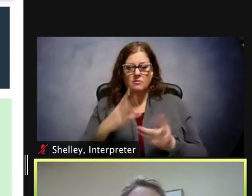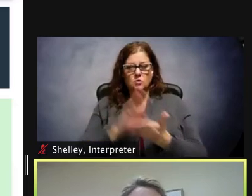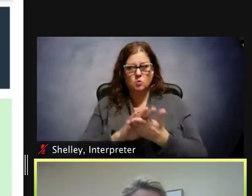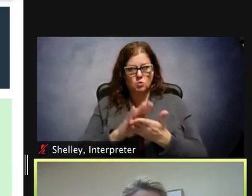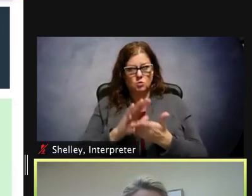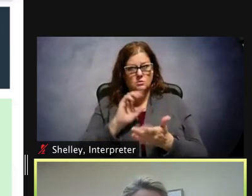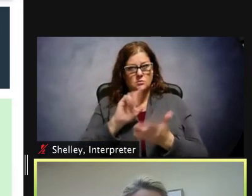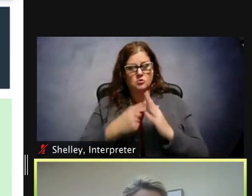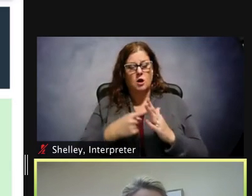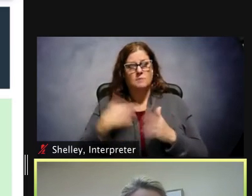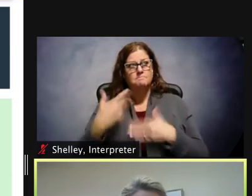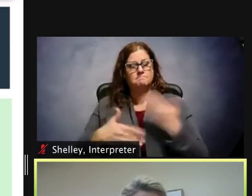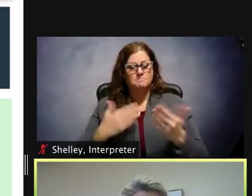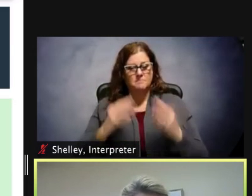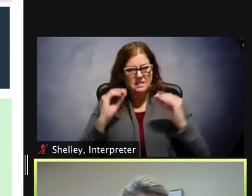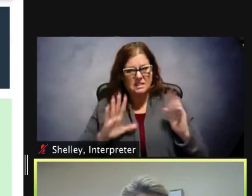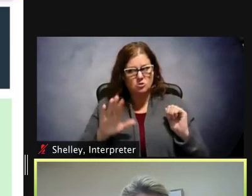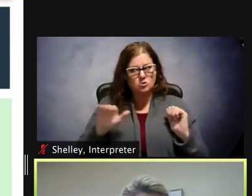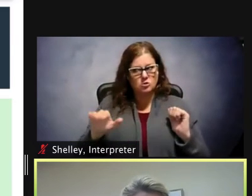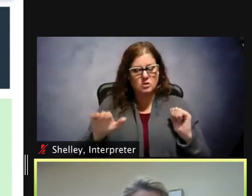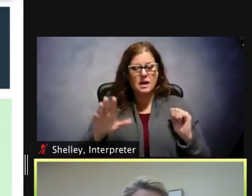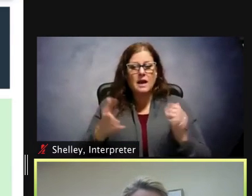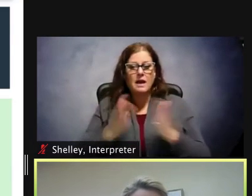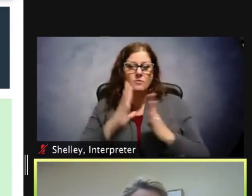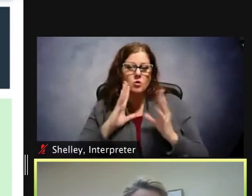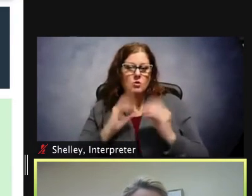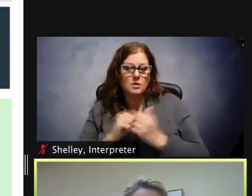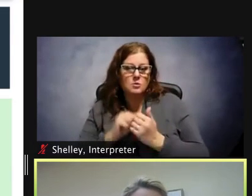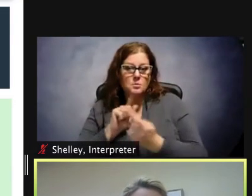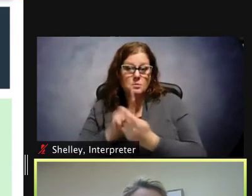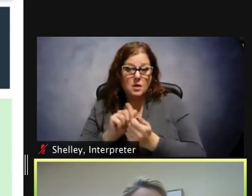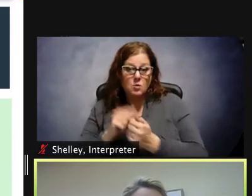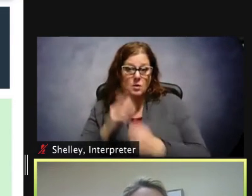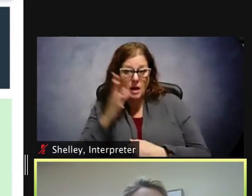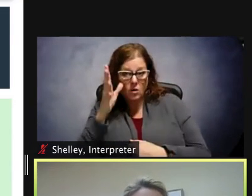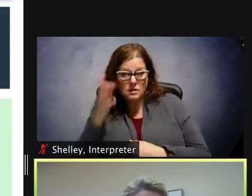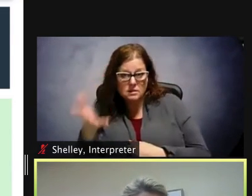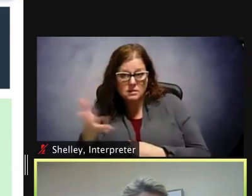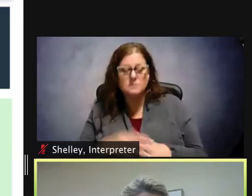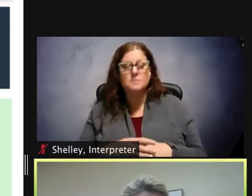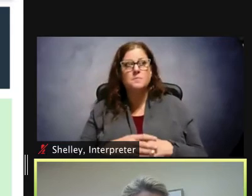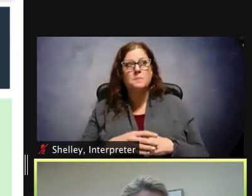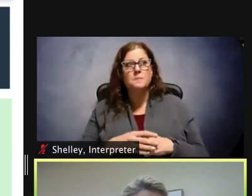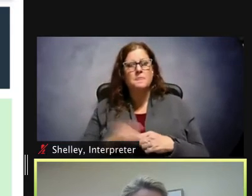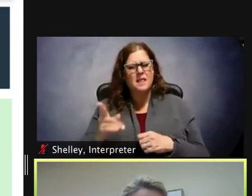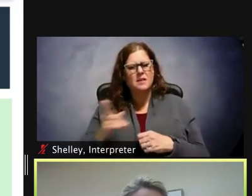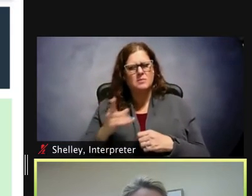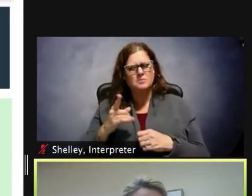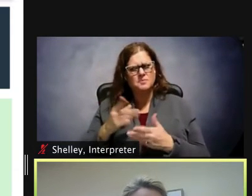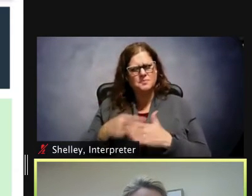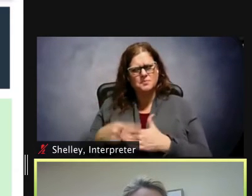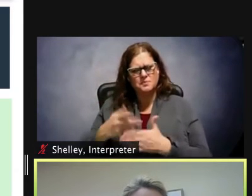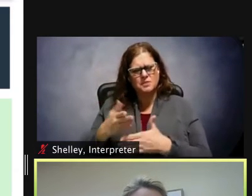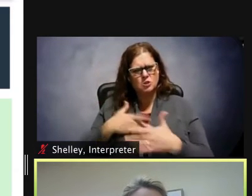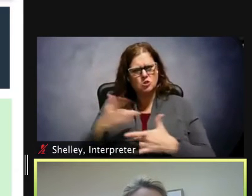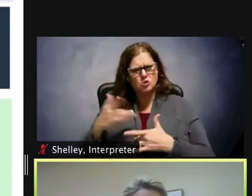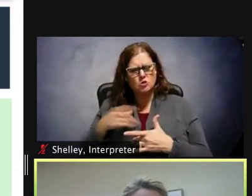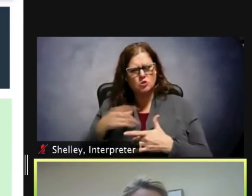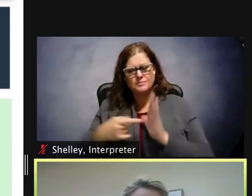the teacher asked for a parent conference and shared her concerns that he was having difficulty